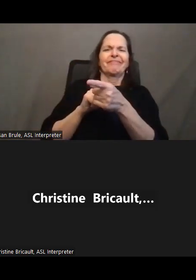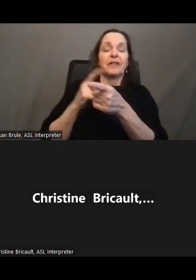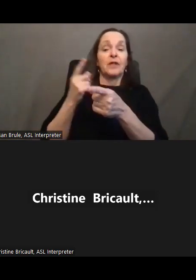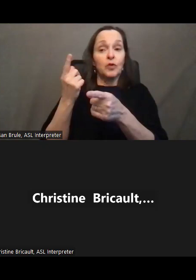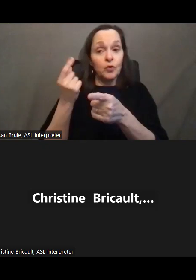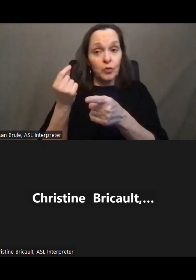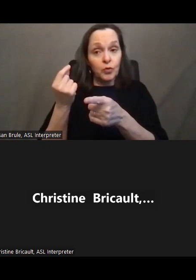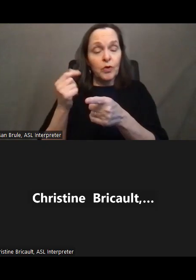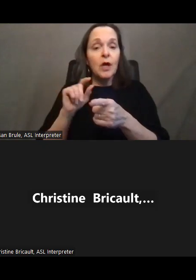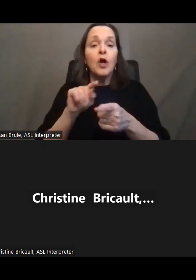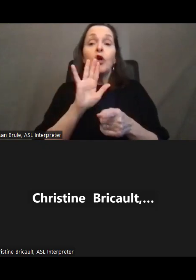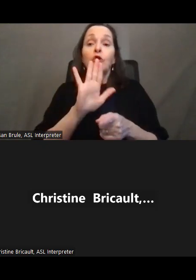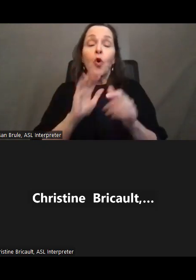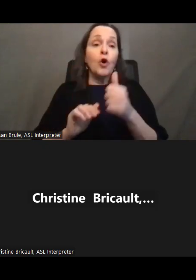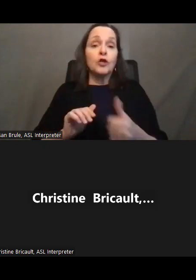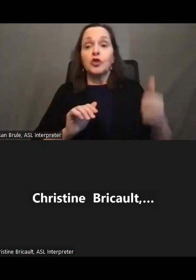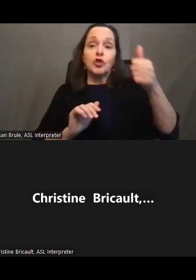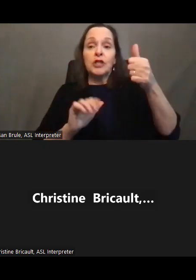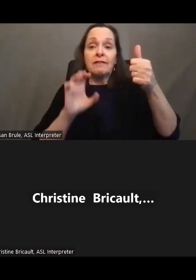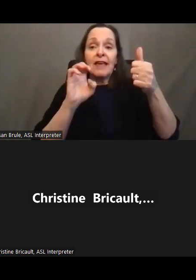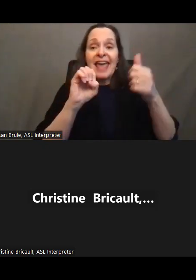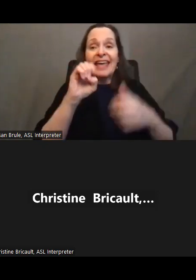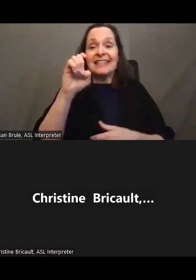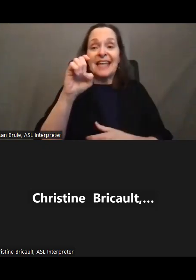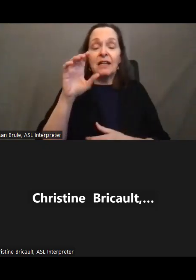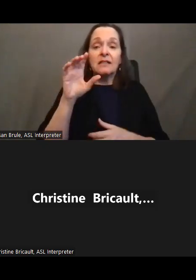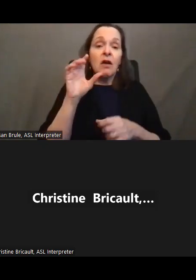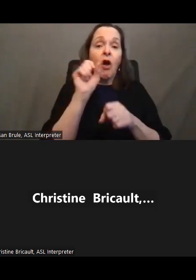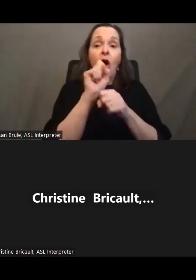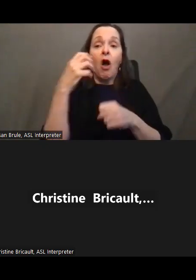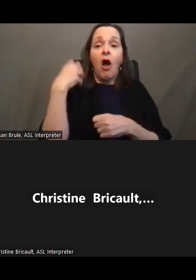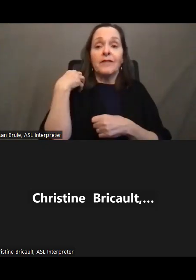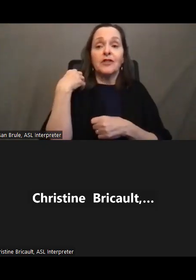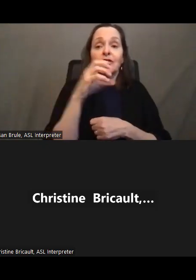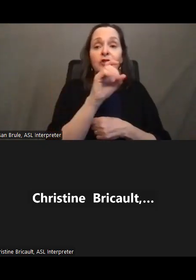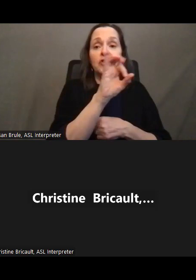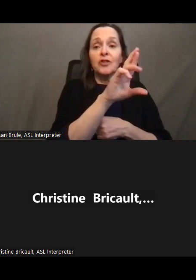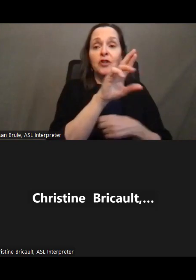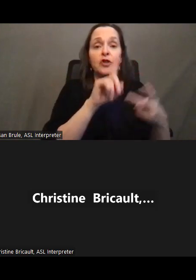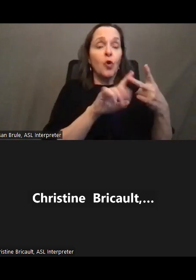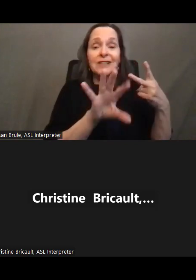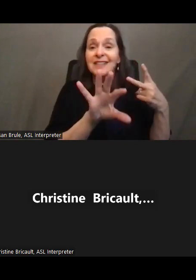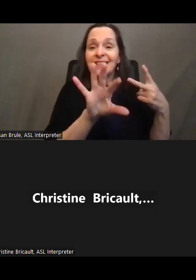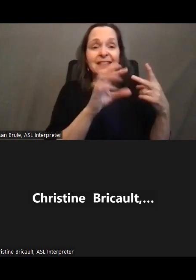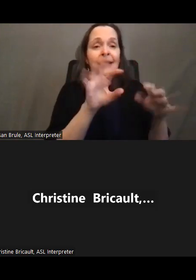chief executive officer within your municipality. So, your select board, your mayor, city council, someone